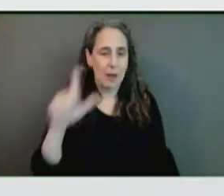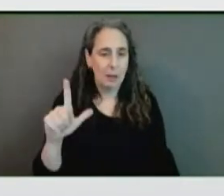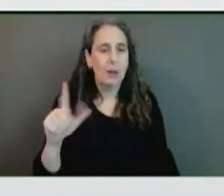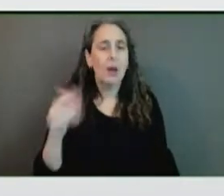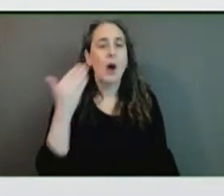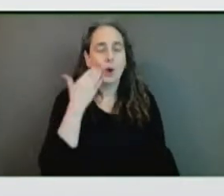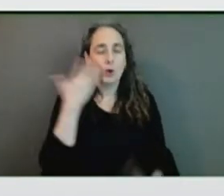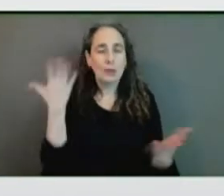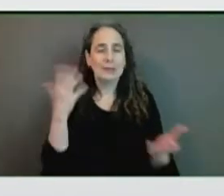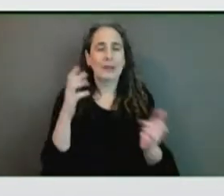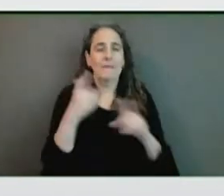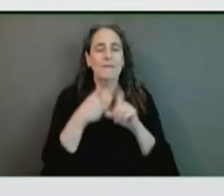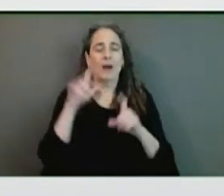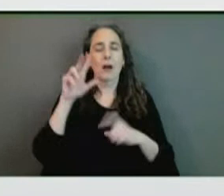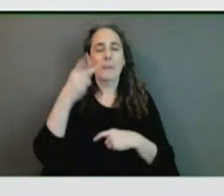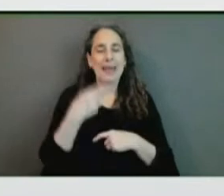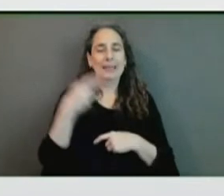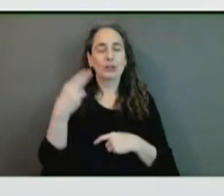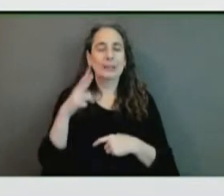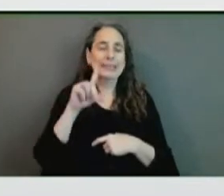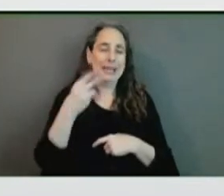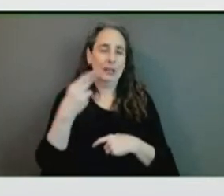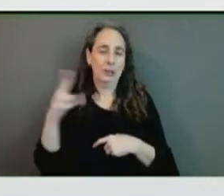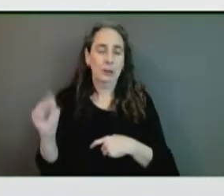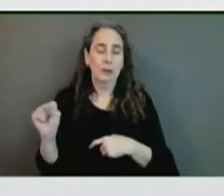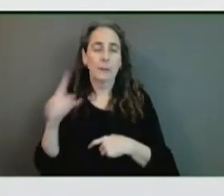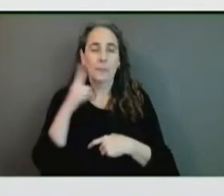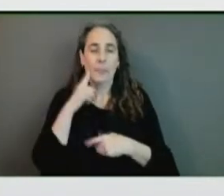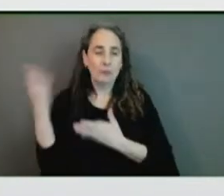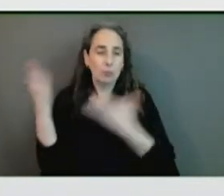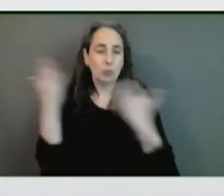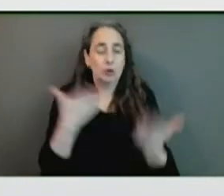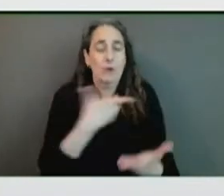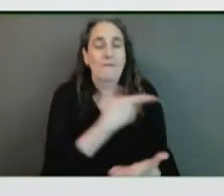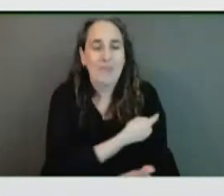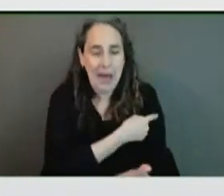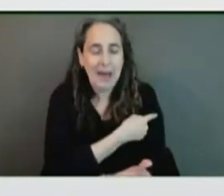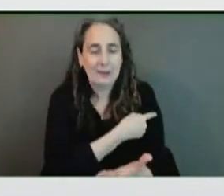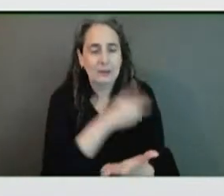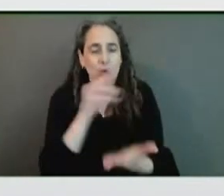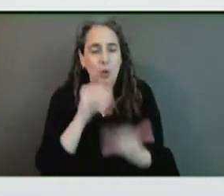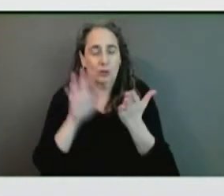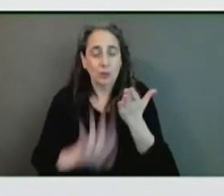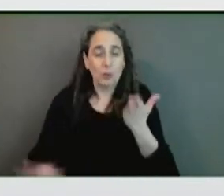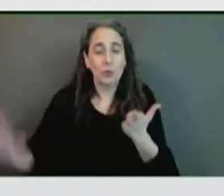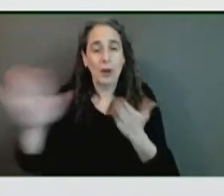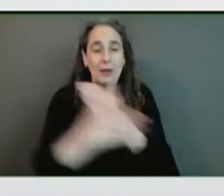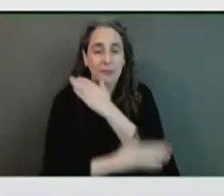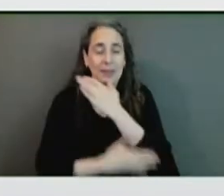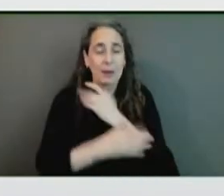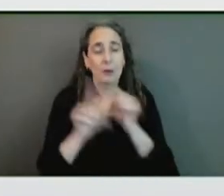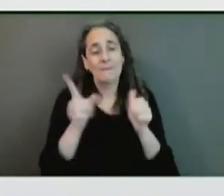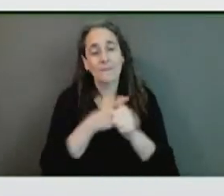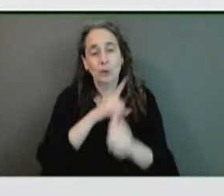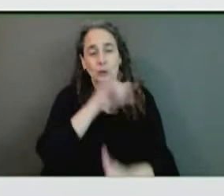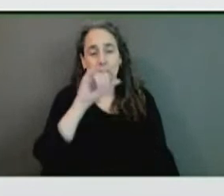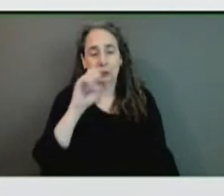or or even Mr O'Donnell, who I know is here with us from HHS about our efforts to bring vaccination. To our students